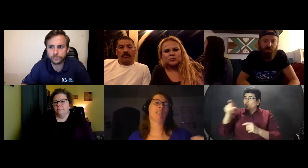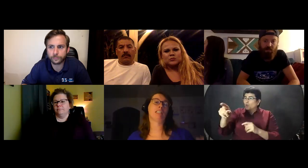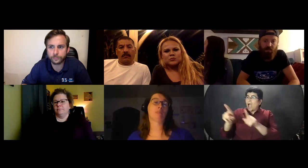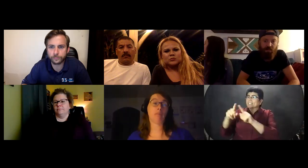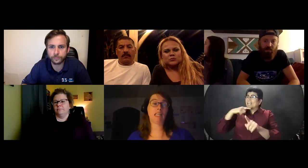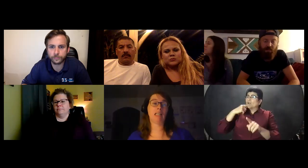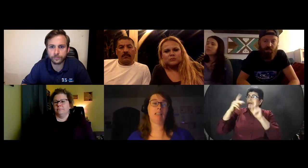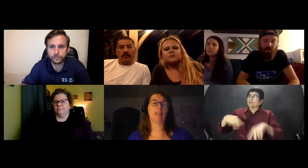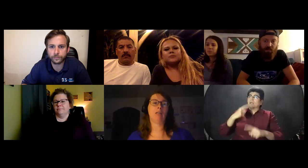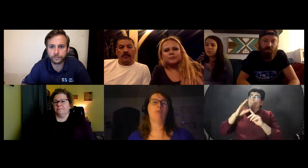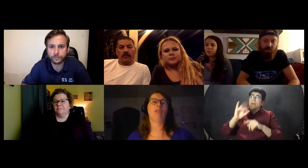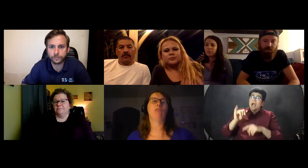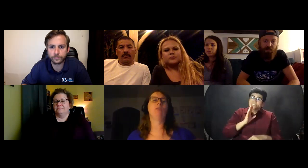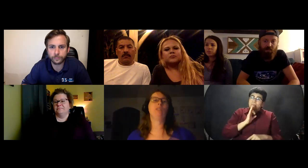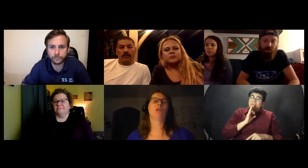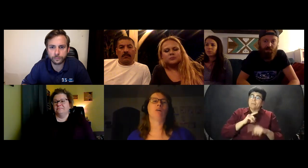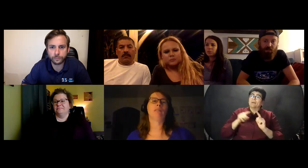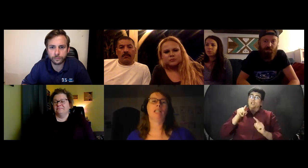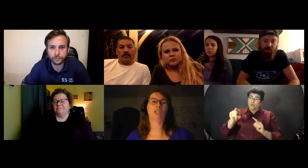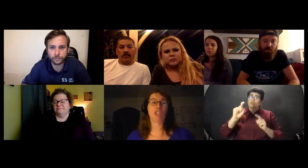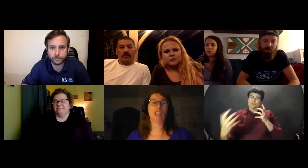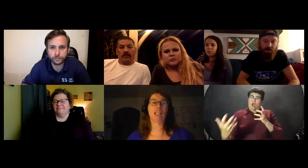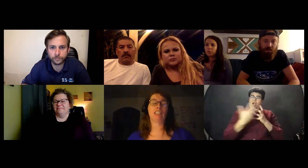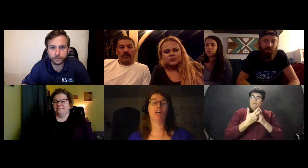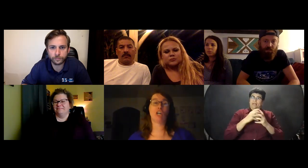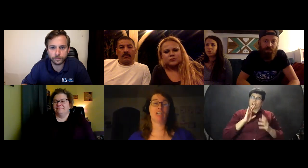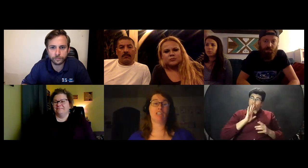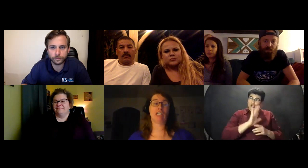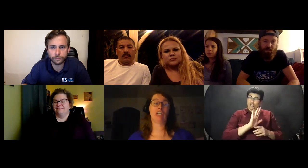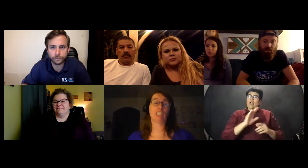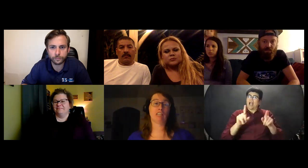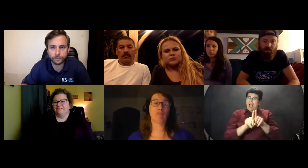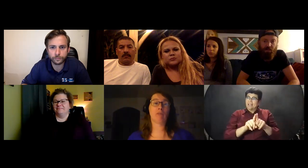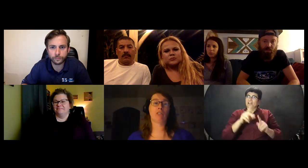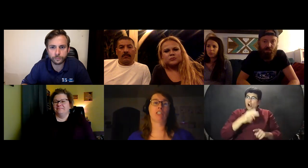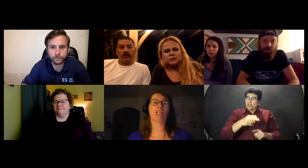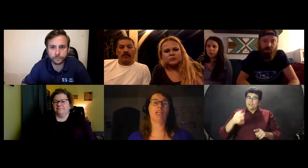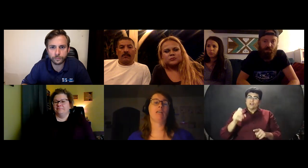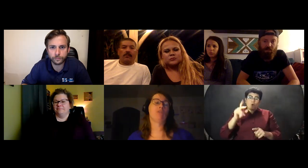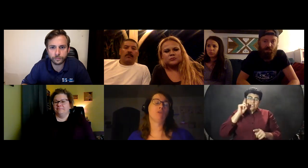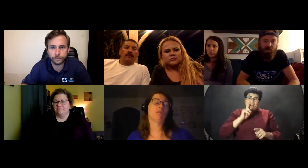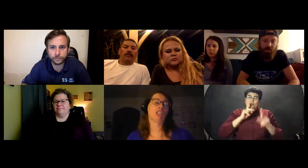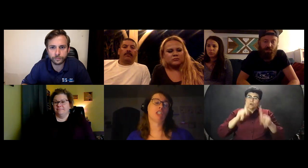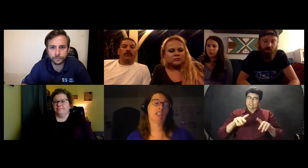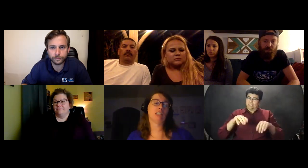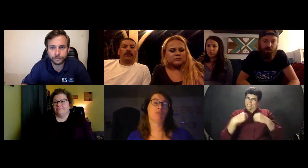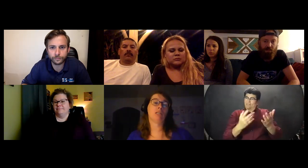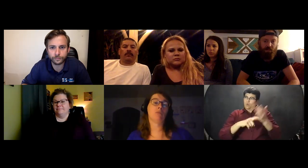speaking but you need to accommodate her as a hard of hearing or deaf person and